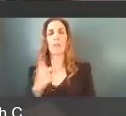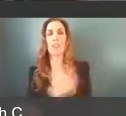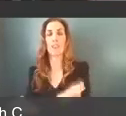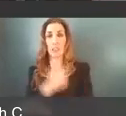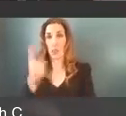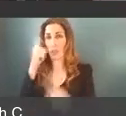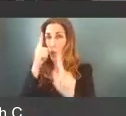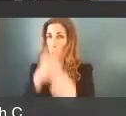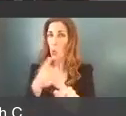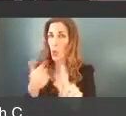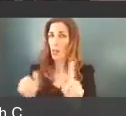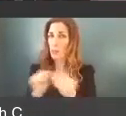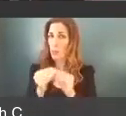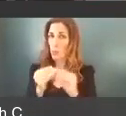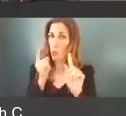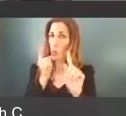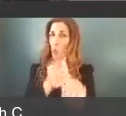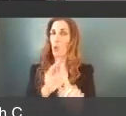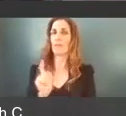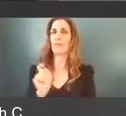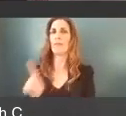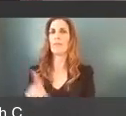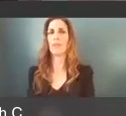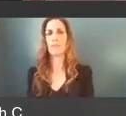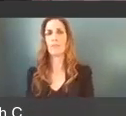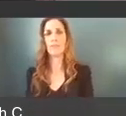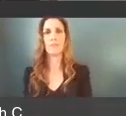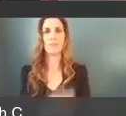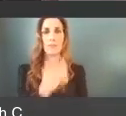[Commissioner Arkoosh] Well I think the number that you're you're talking about would be the number that I would